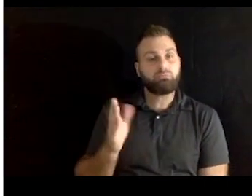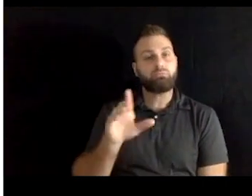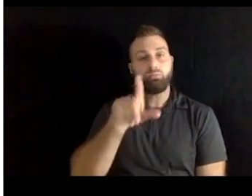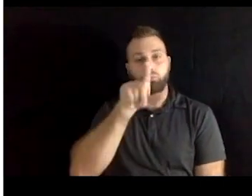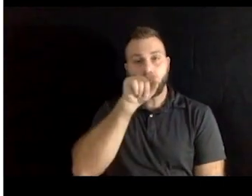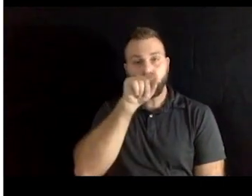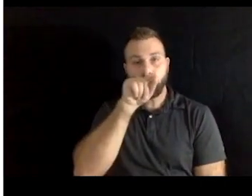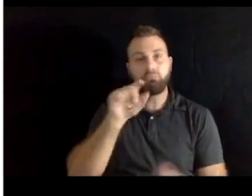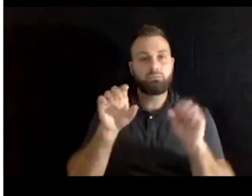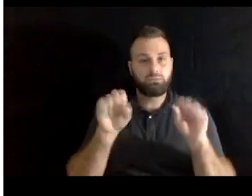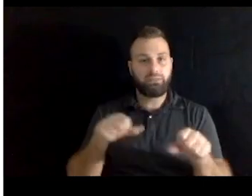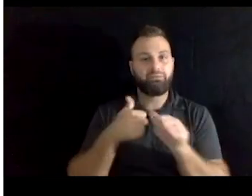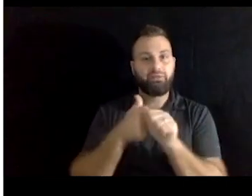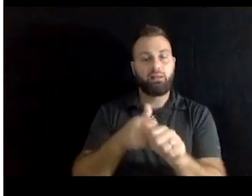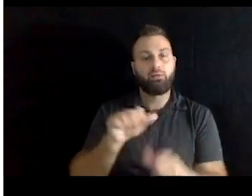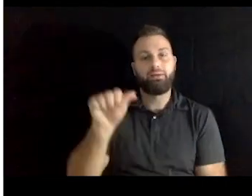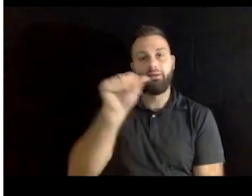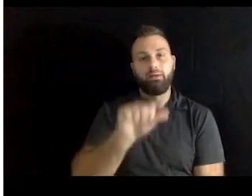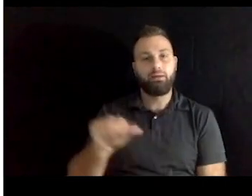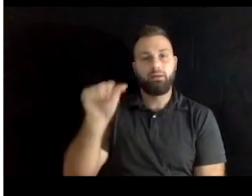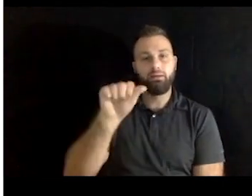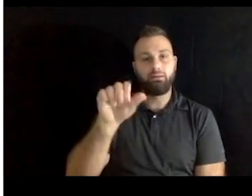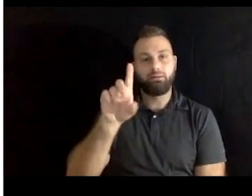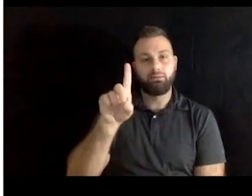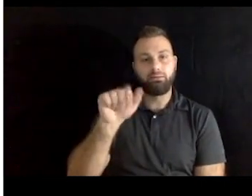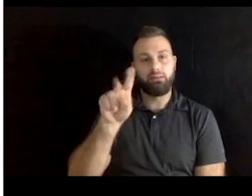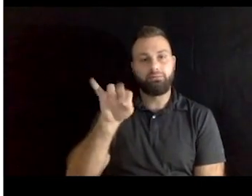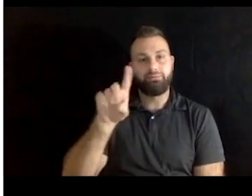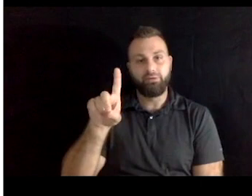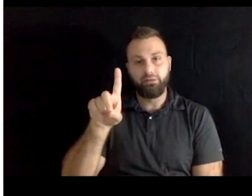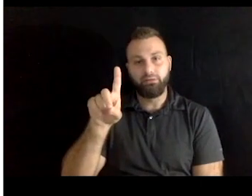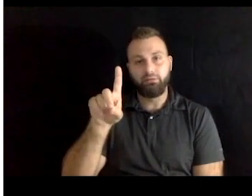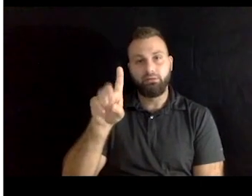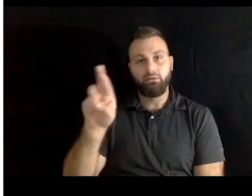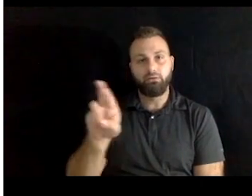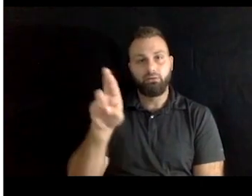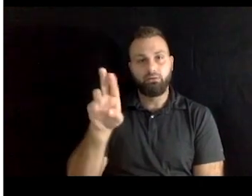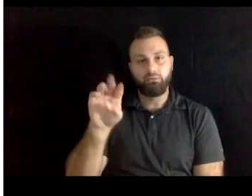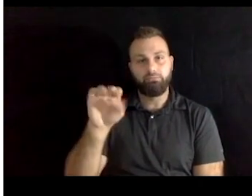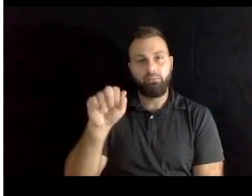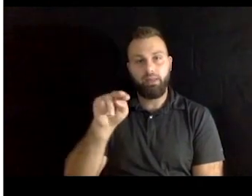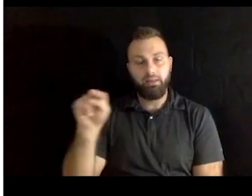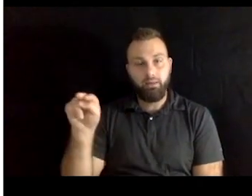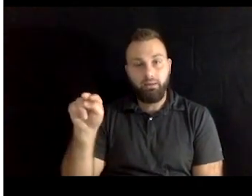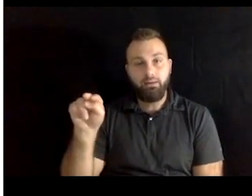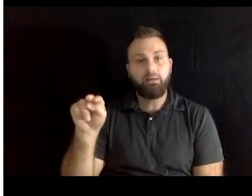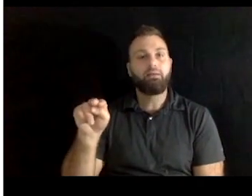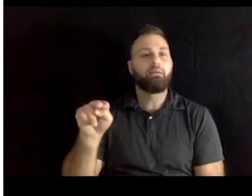on Twitter you can follow me @DavidRMann. I tweet on disability news Policy Research.